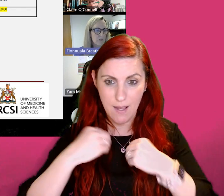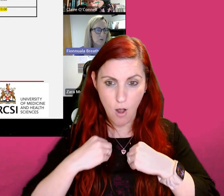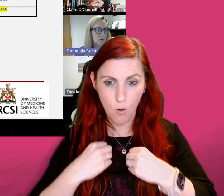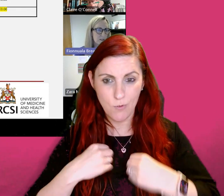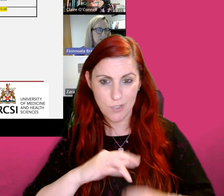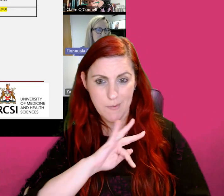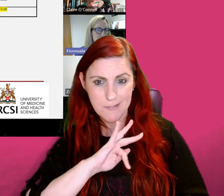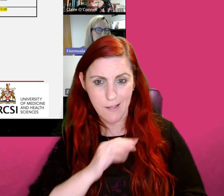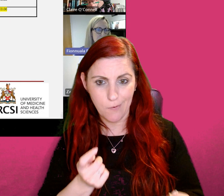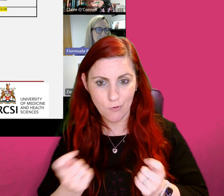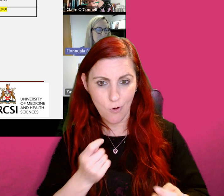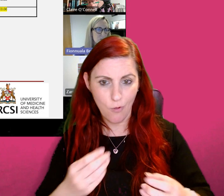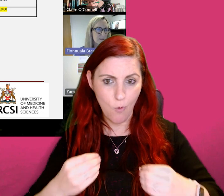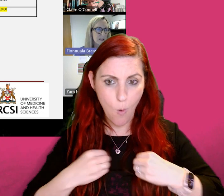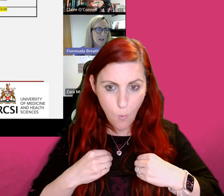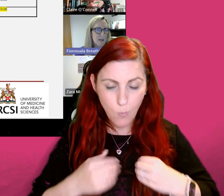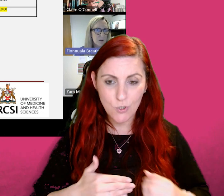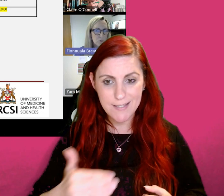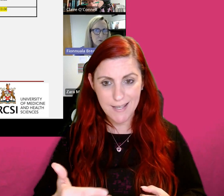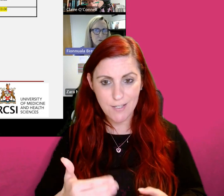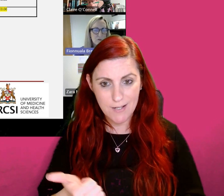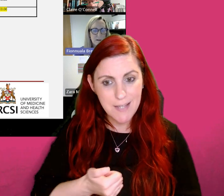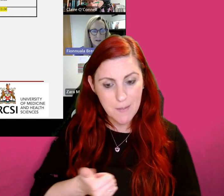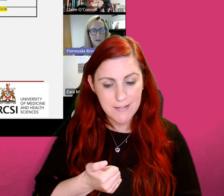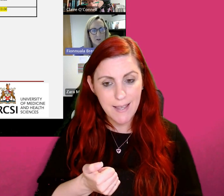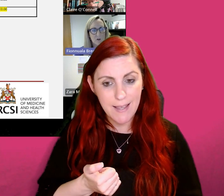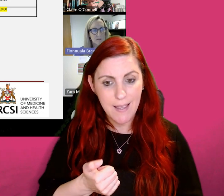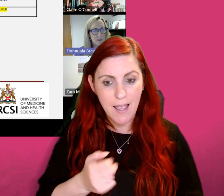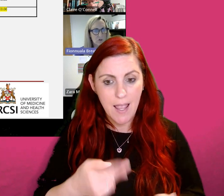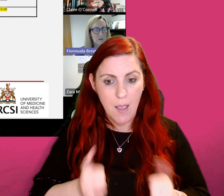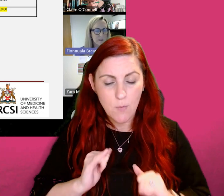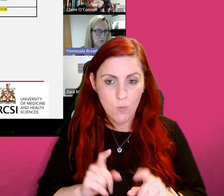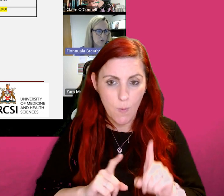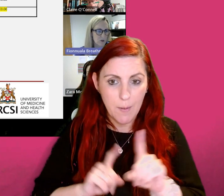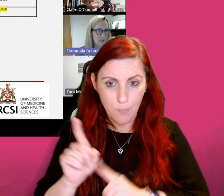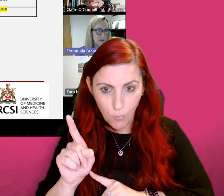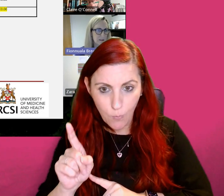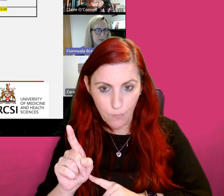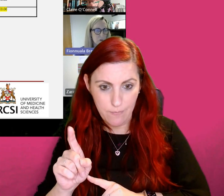their own gestational diabetes and we're seeing improved paranal outcomes across the board in this